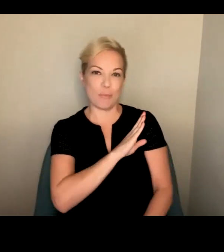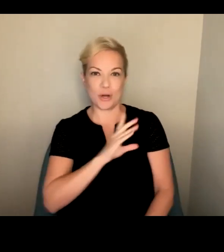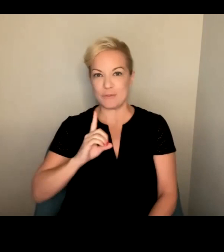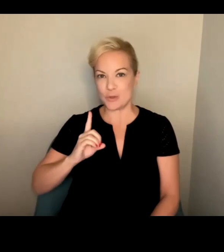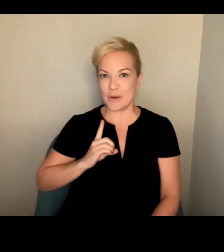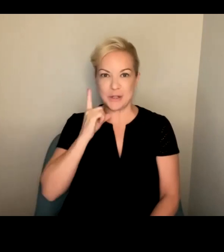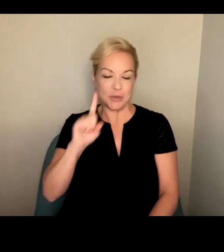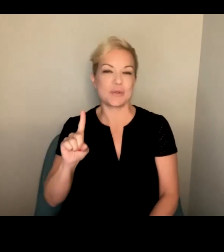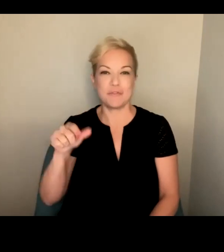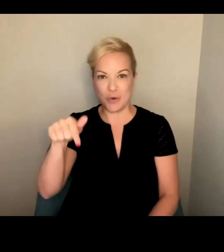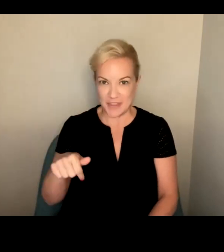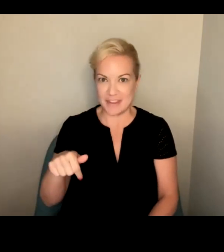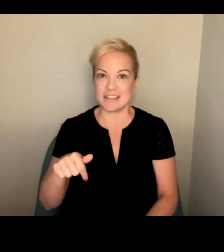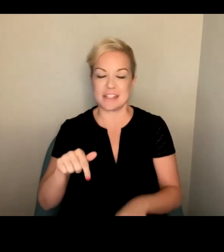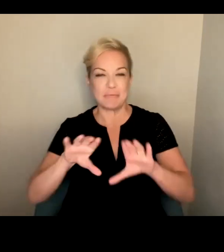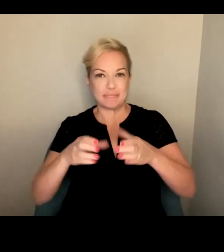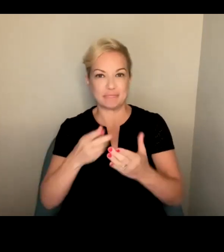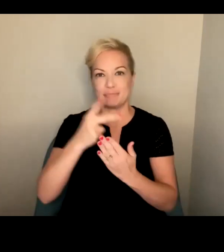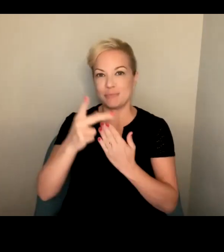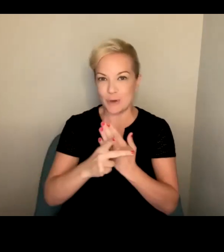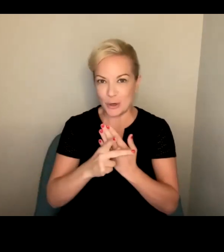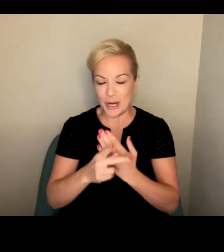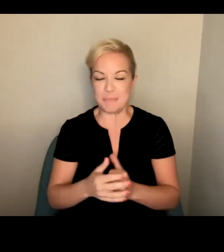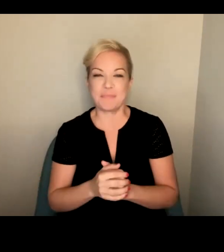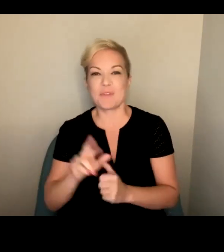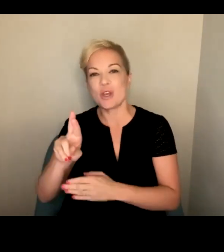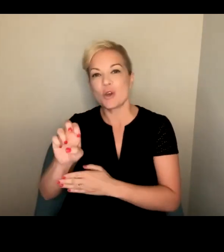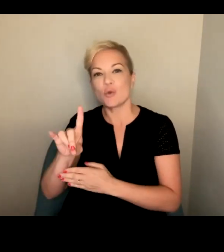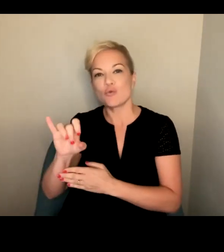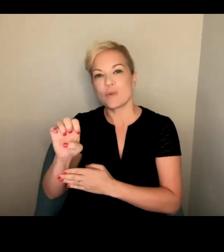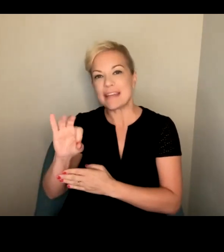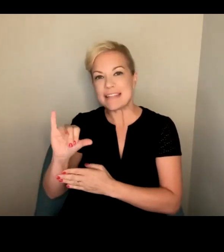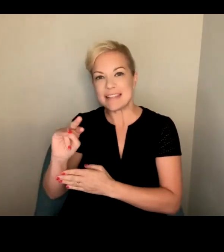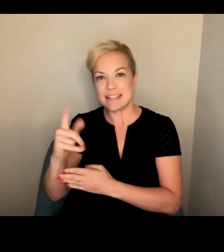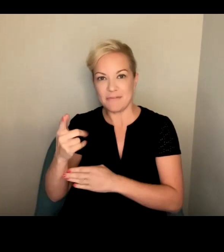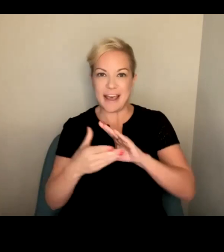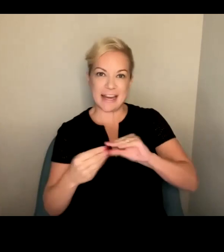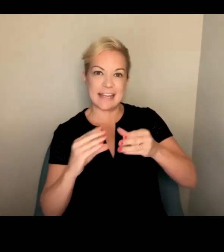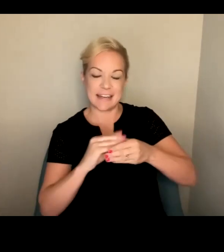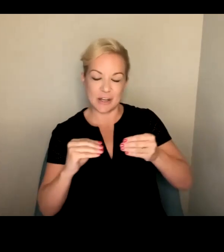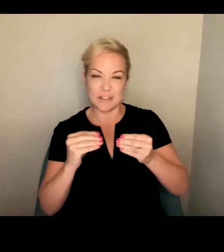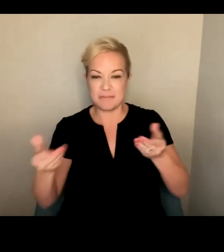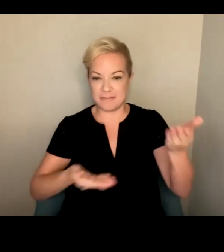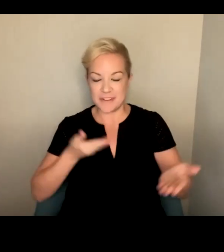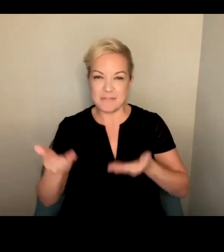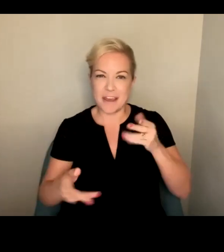host today. Redefining Narrative invites viewers to explore new approaches to working within the